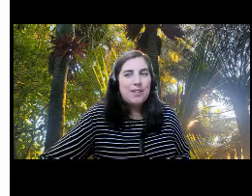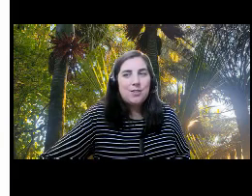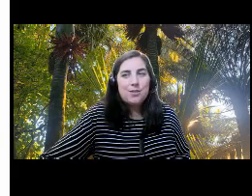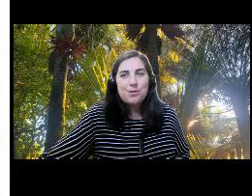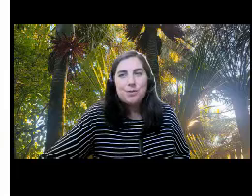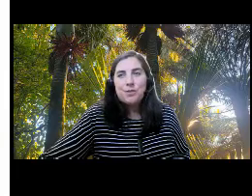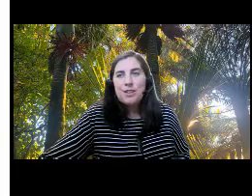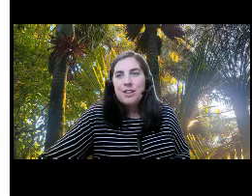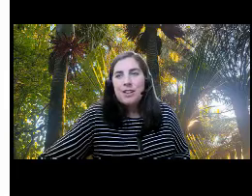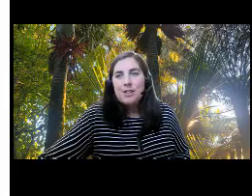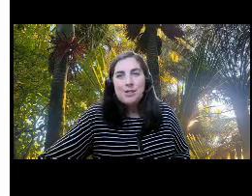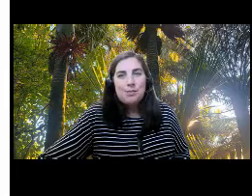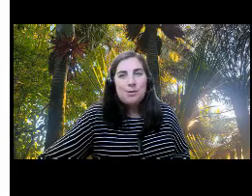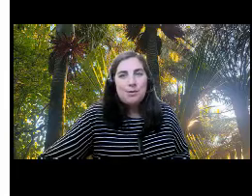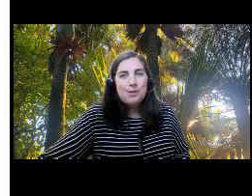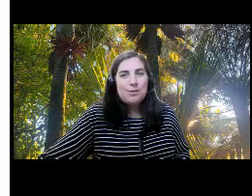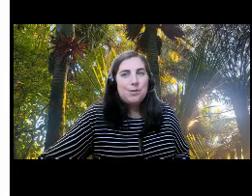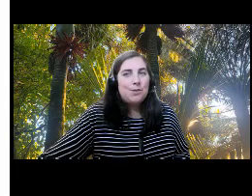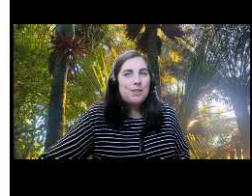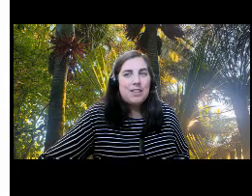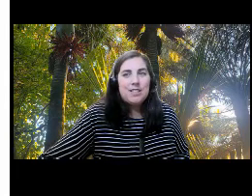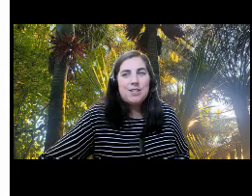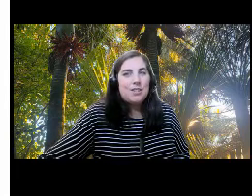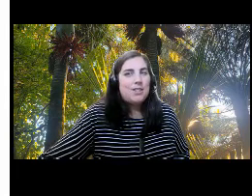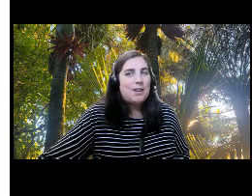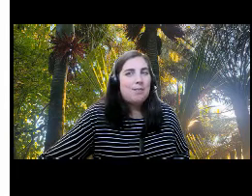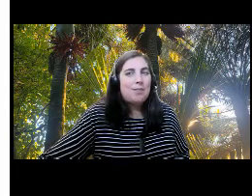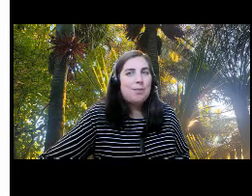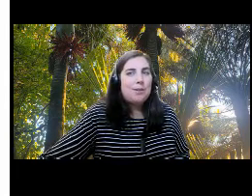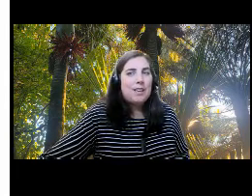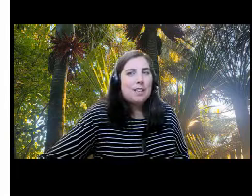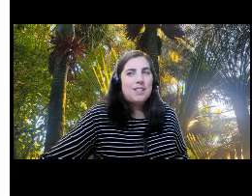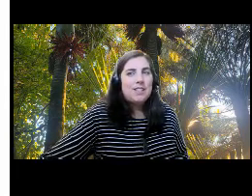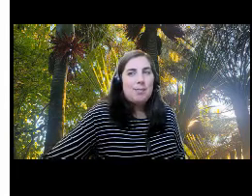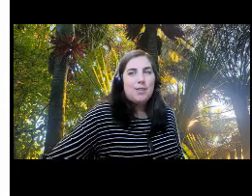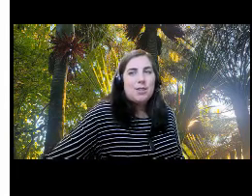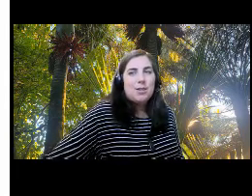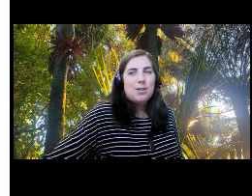financial support organizations that people can tap into